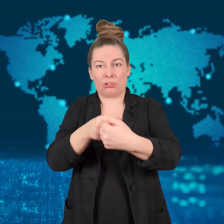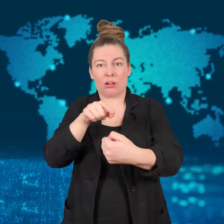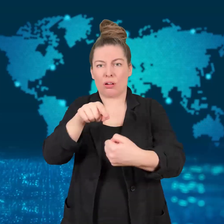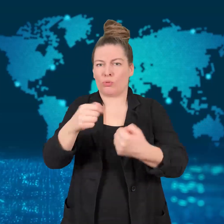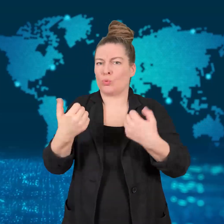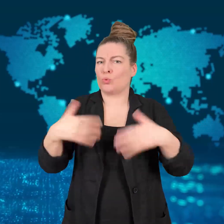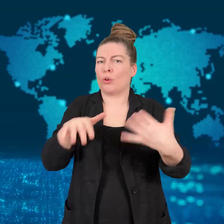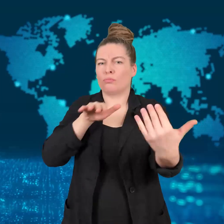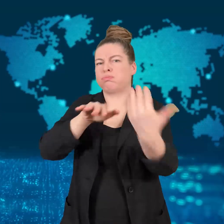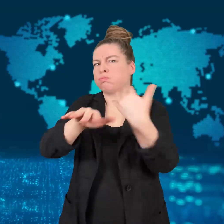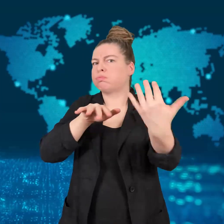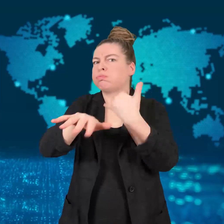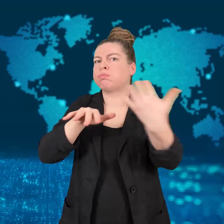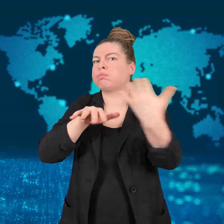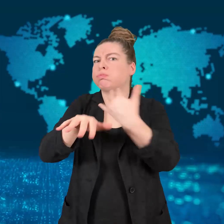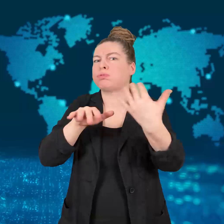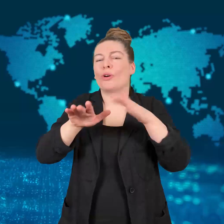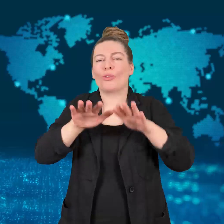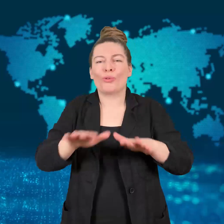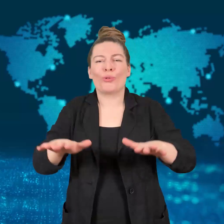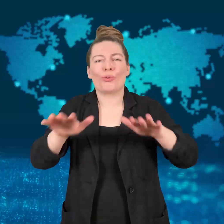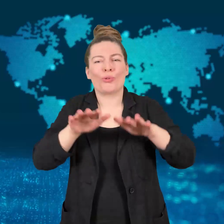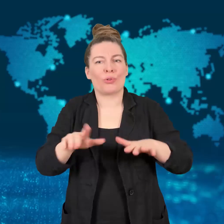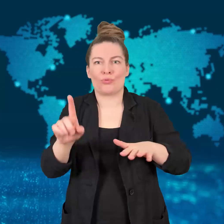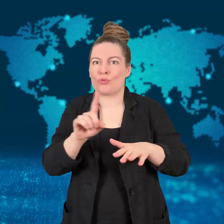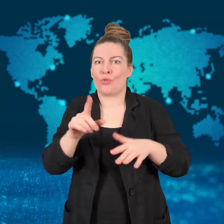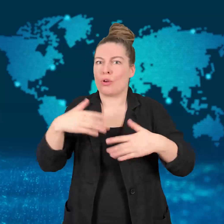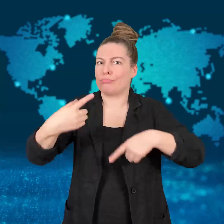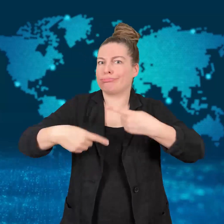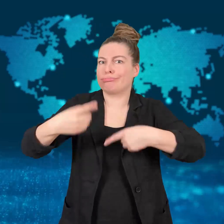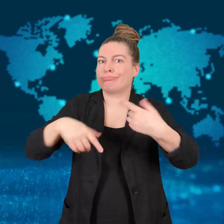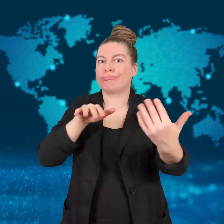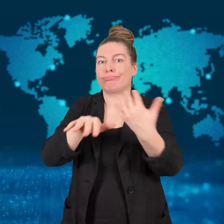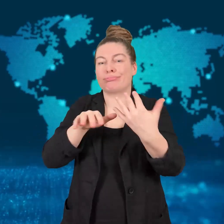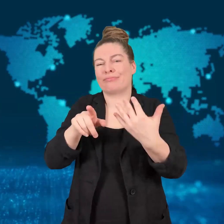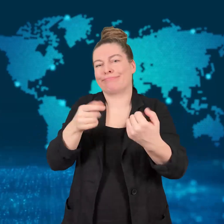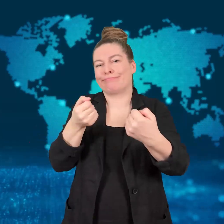The bodies recovered from